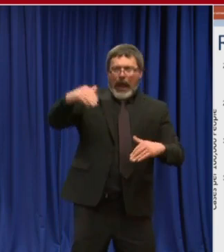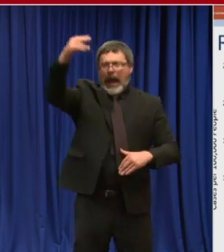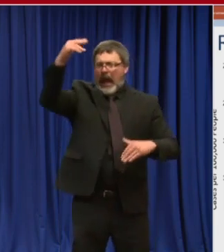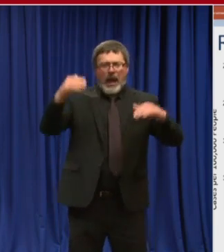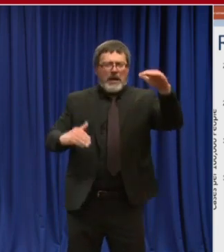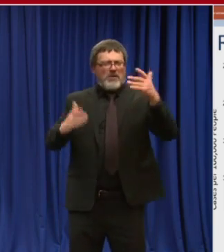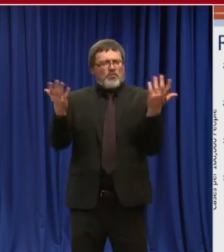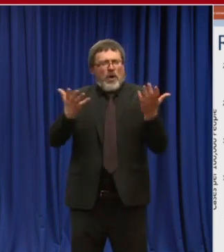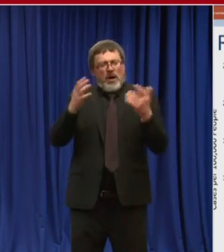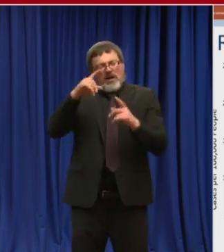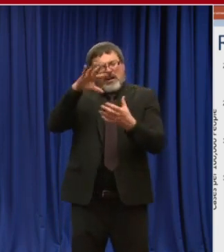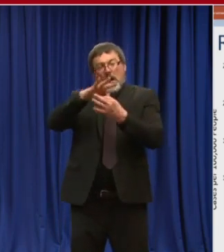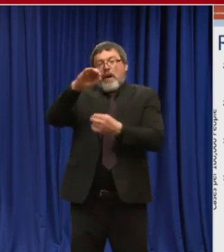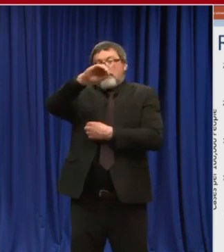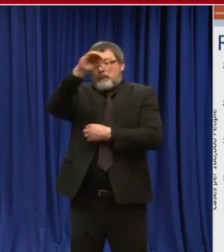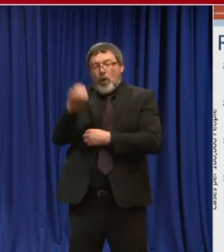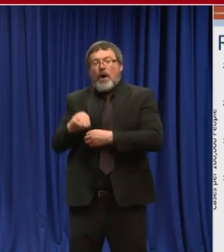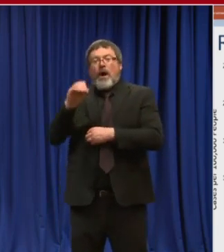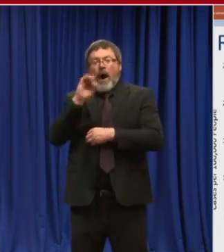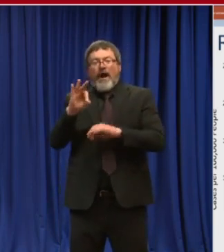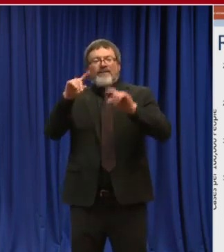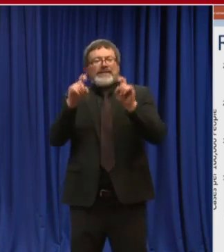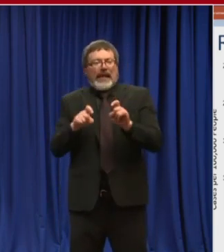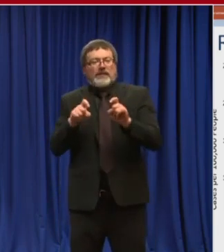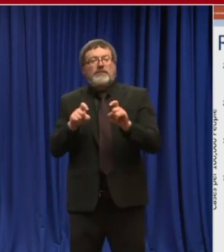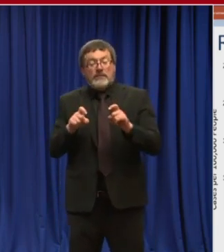I DON’T KNOW EXACT NUMBERS ARE COMPARISONS, BUT ABOVE TESTING BETWEEN STATES.